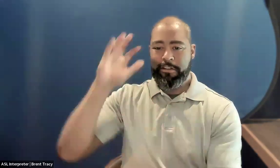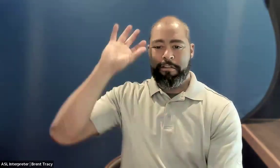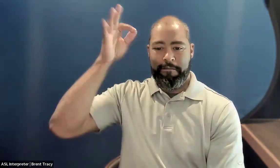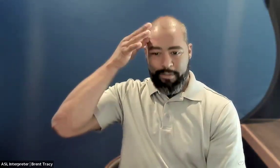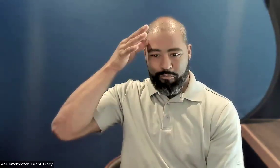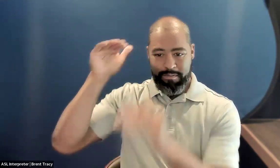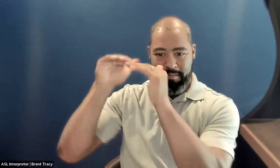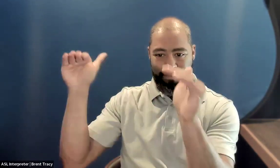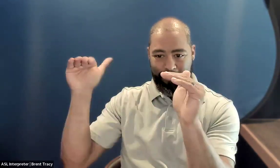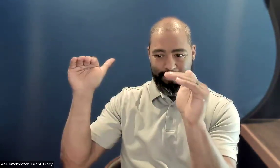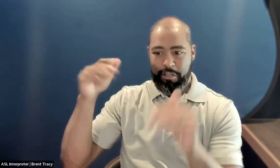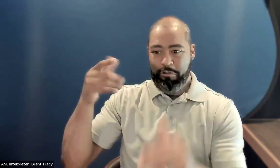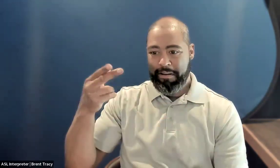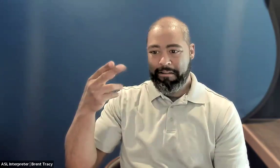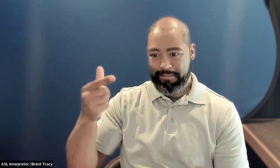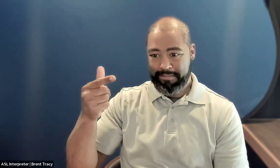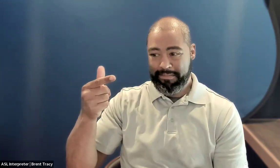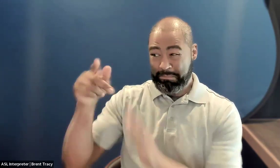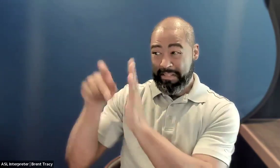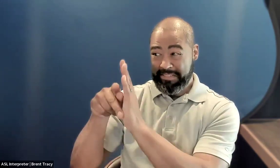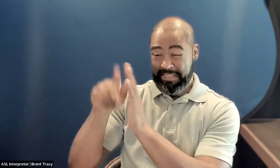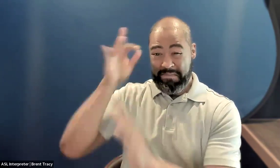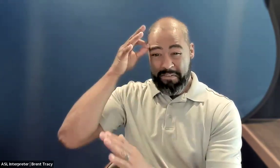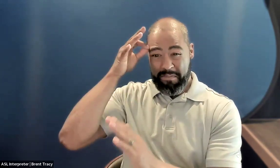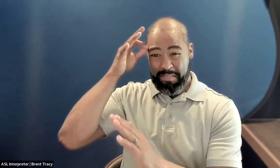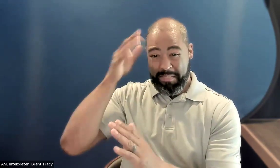guidance would allow at the Secretary's discretion the